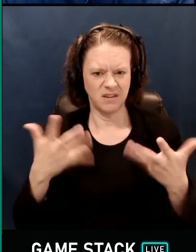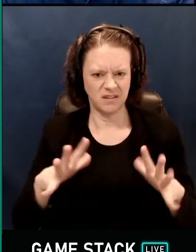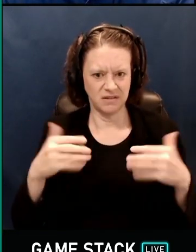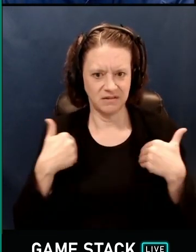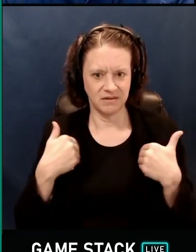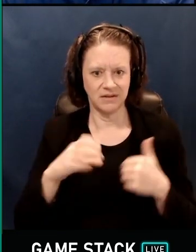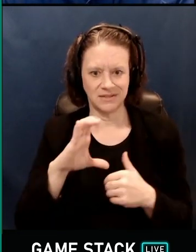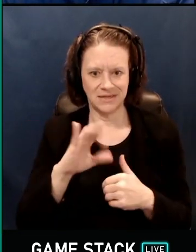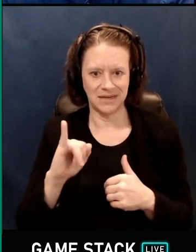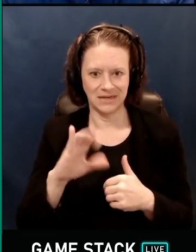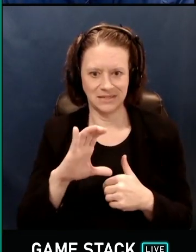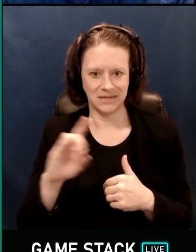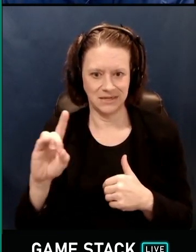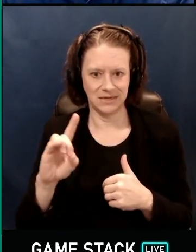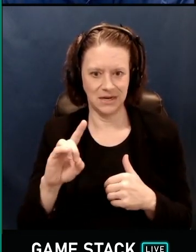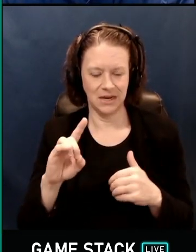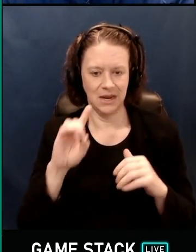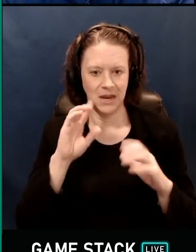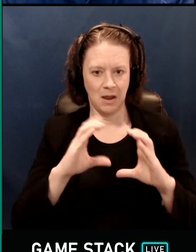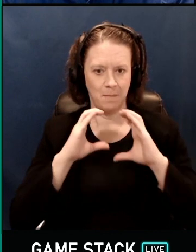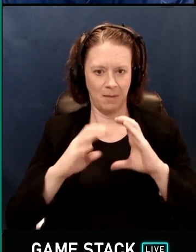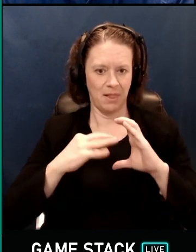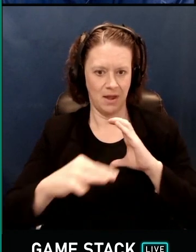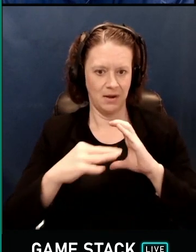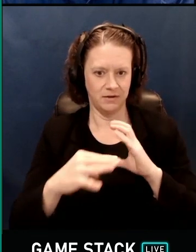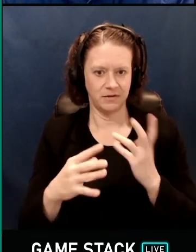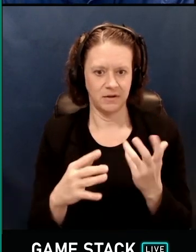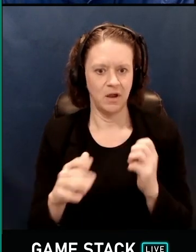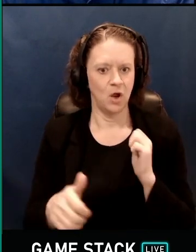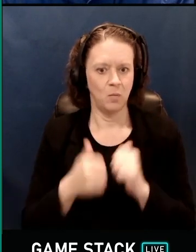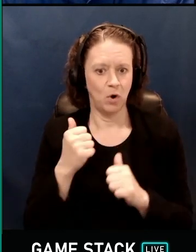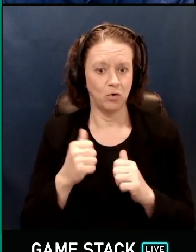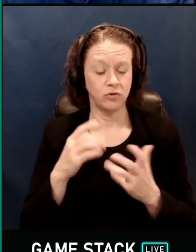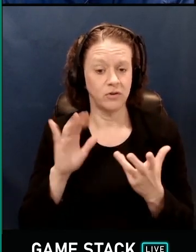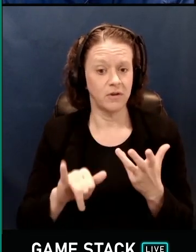But you see, most resources reside on premises.